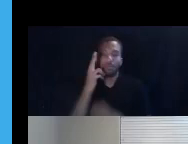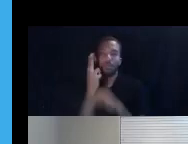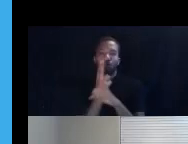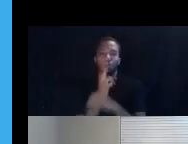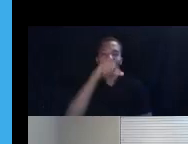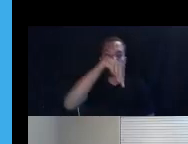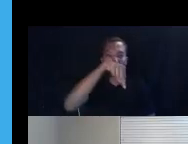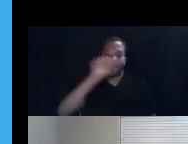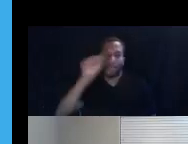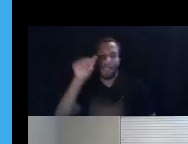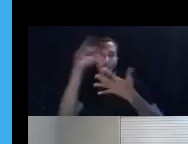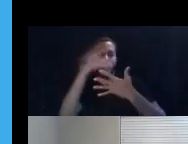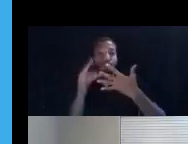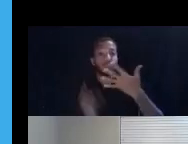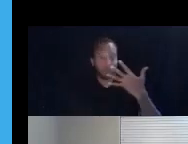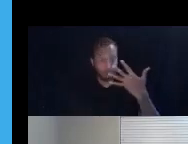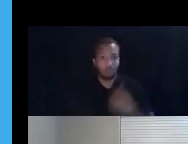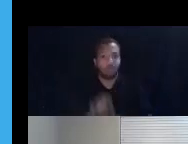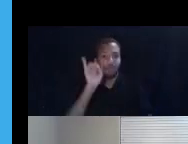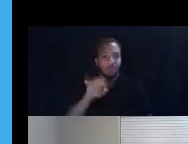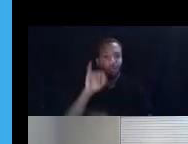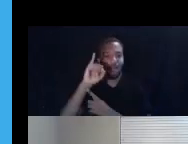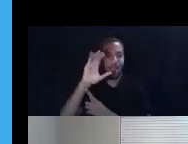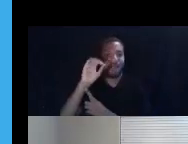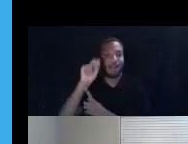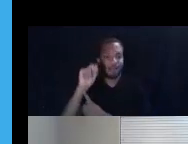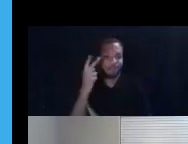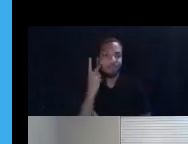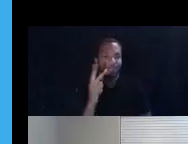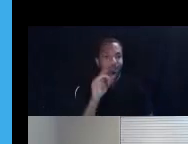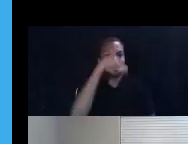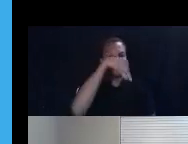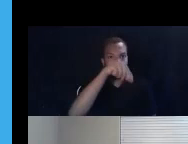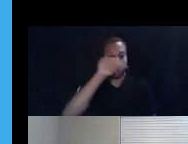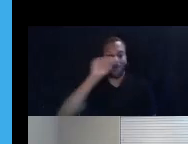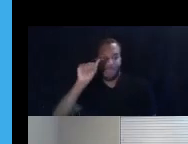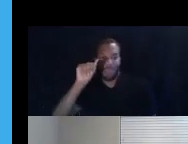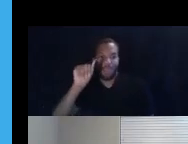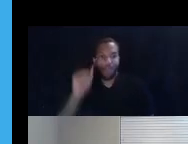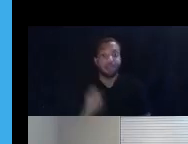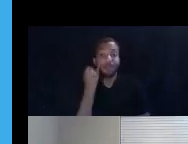which is the icon titled Q&A. If you wanna see who else is in the room, you can click participants.